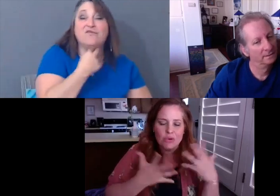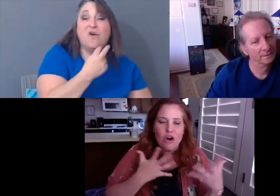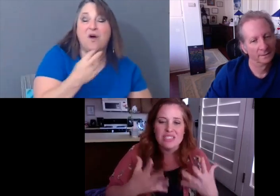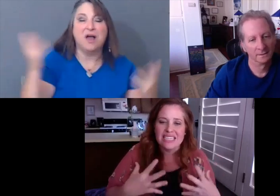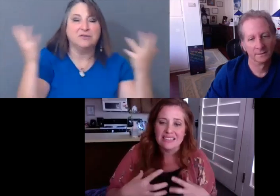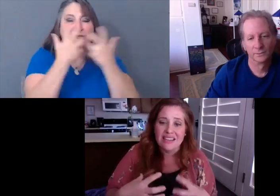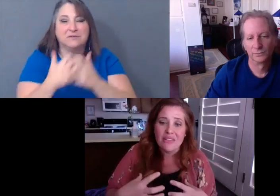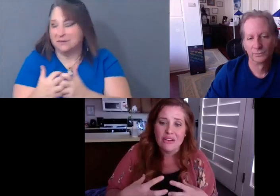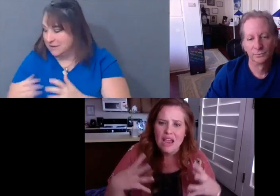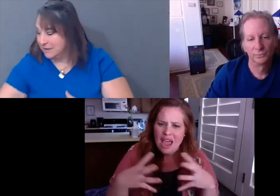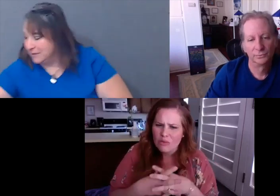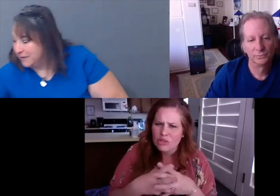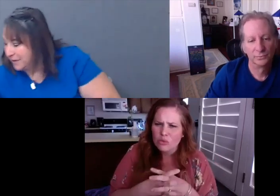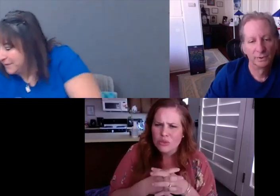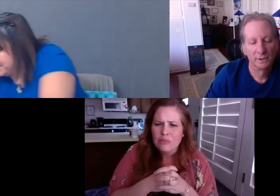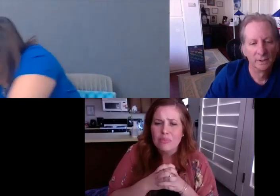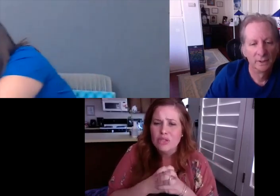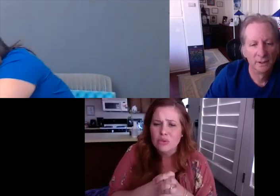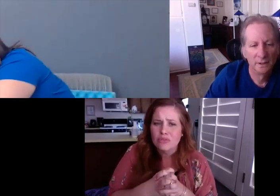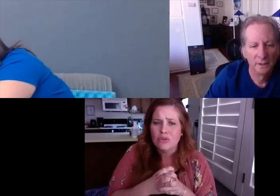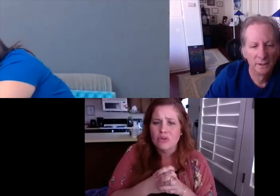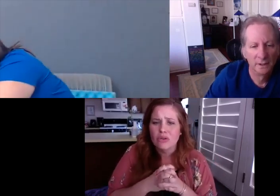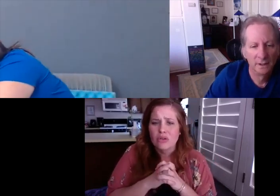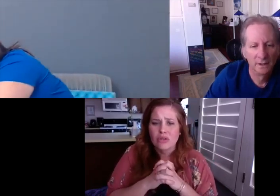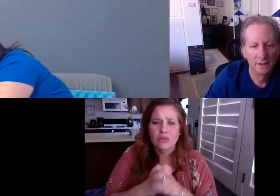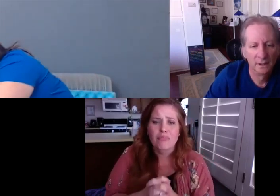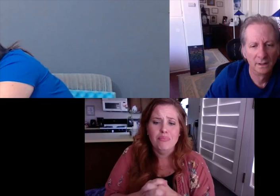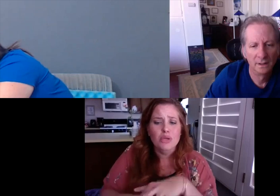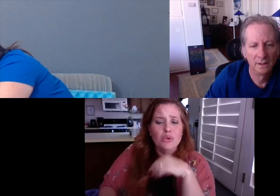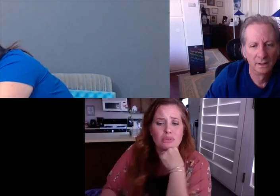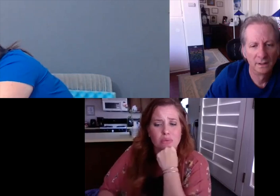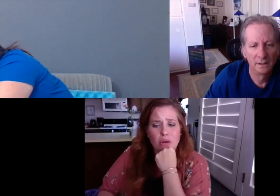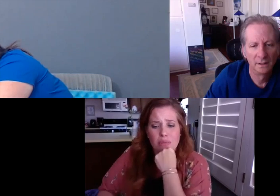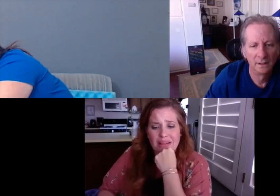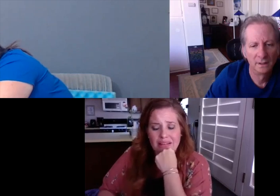and we were all thinking together. And it was a really beautiful, beautiful moment.